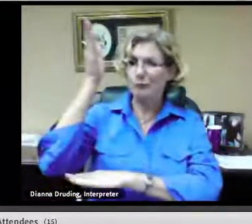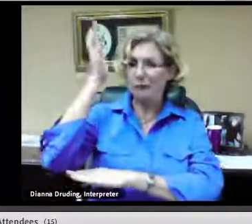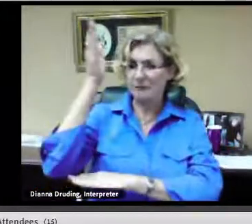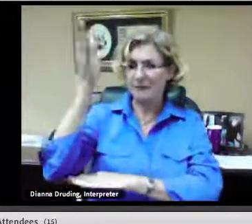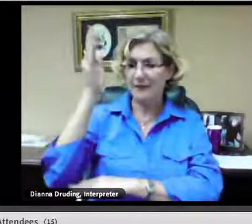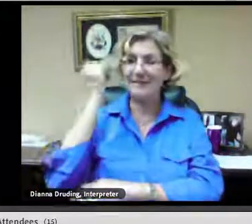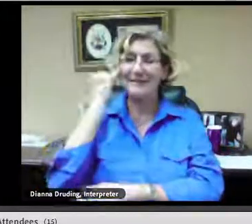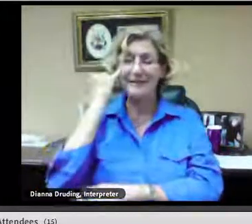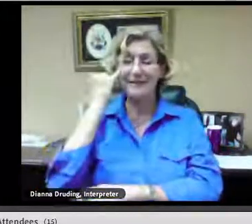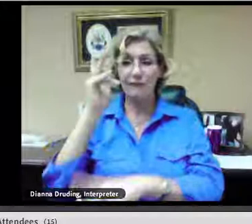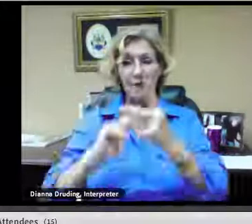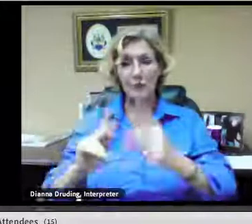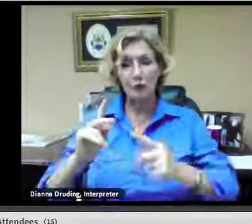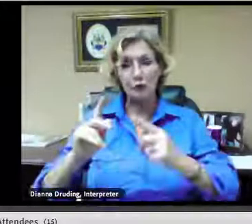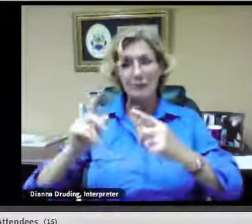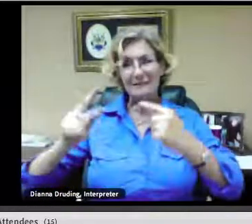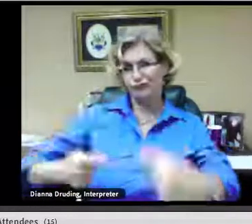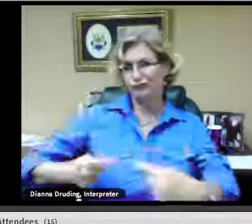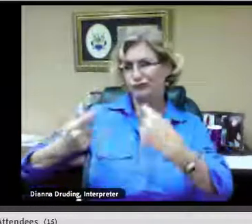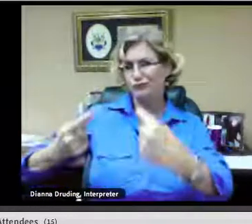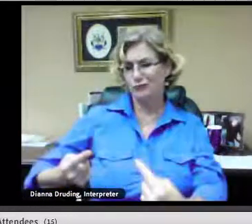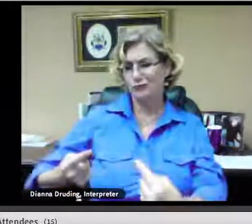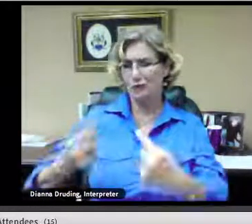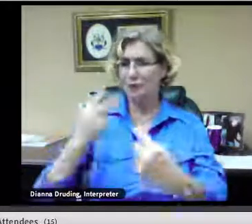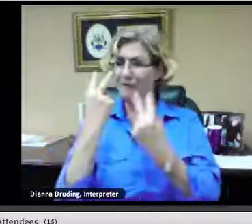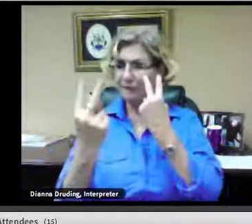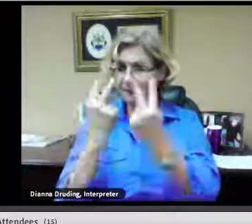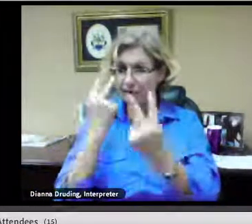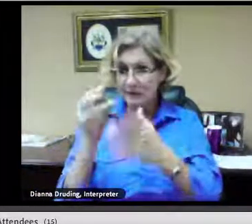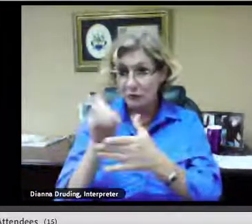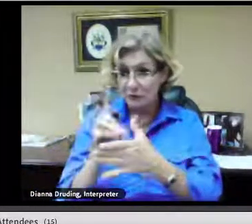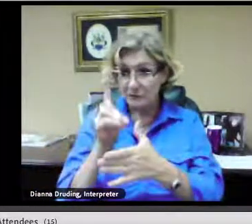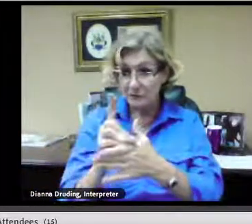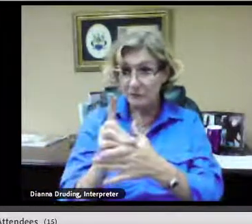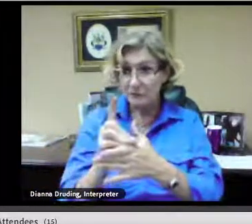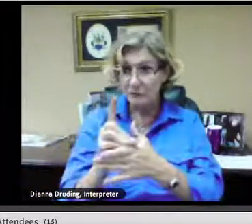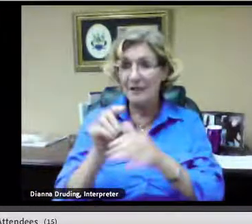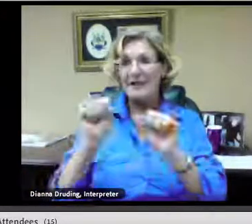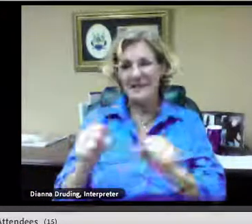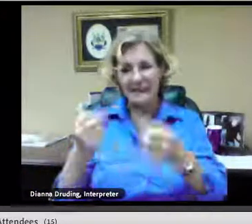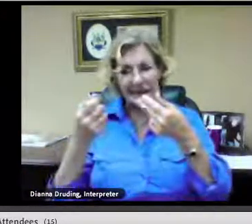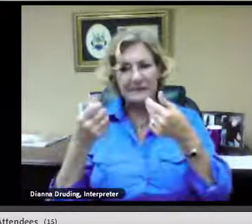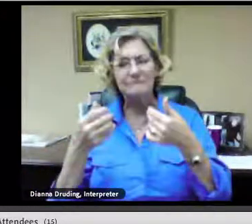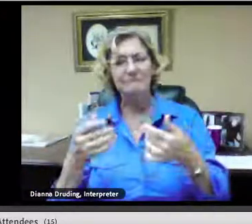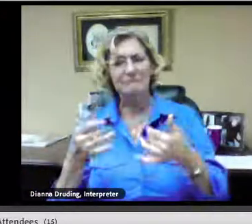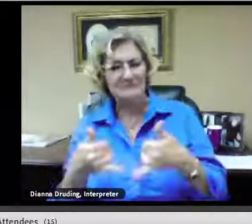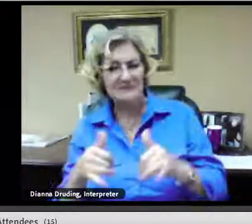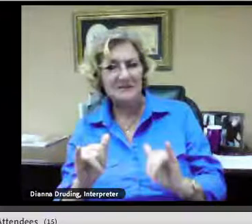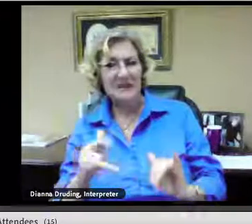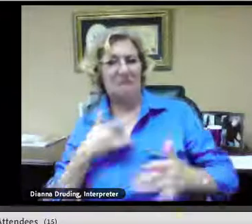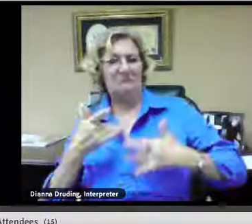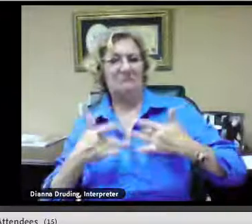is struggling with visual disabilities, that they could still kind of get a sense of what the webinar is.